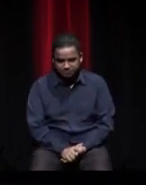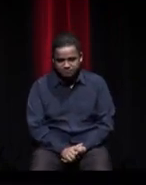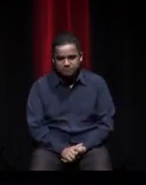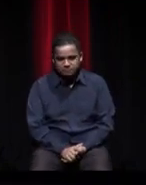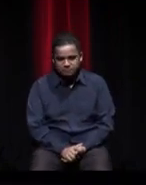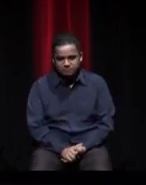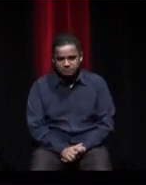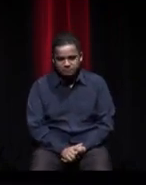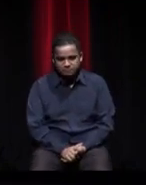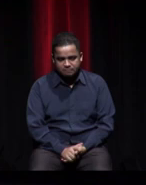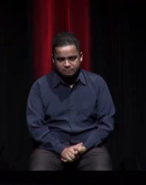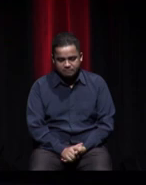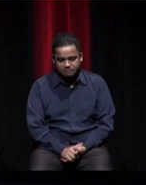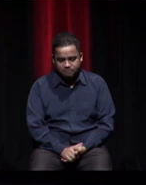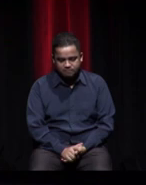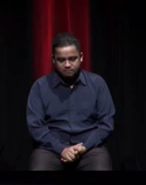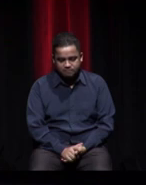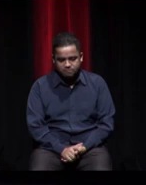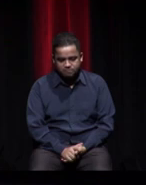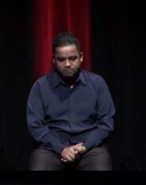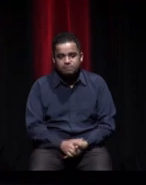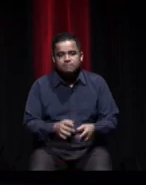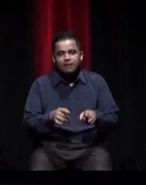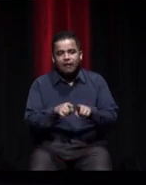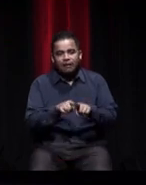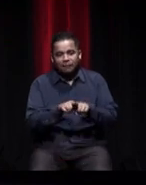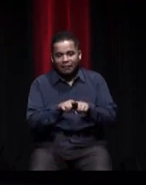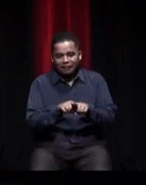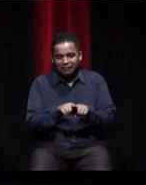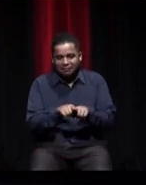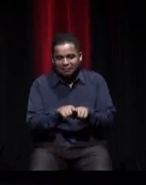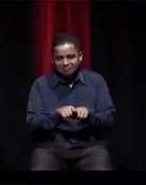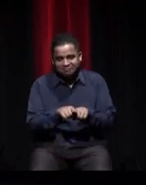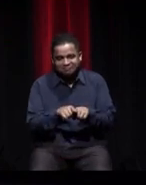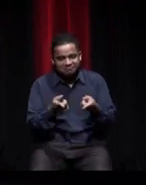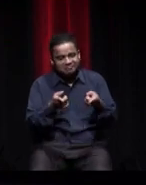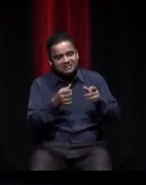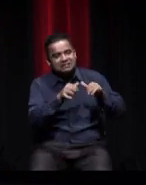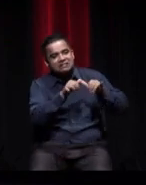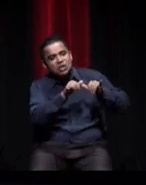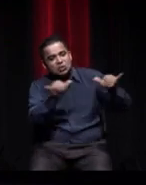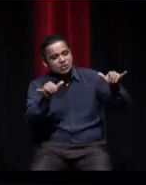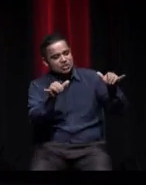aside from its being an oxymoron, the idea of complete news.